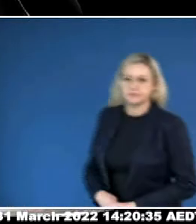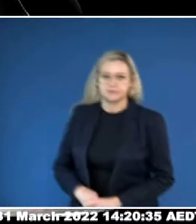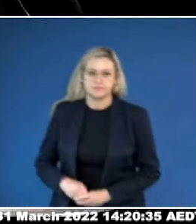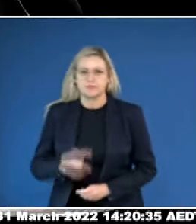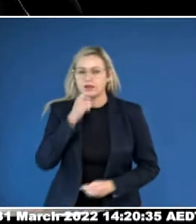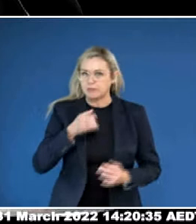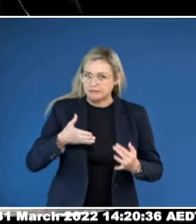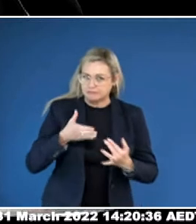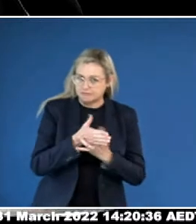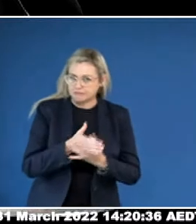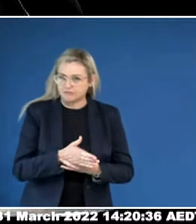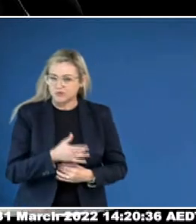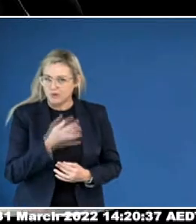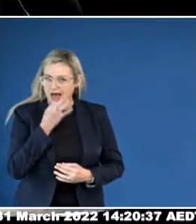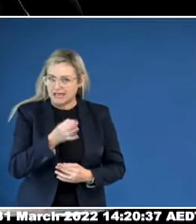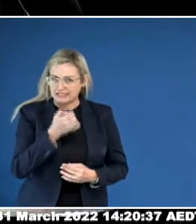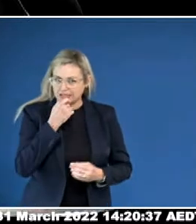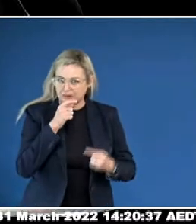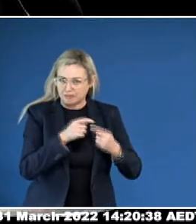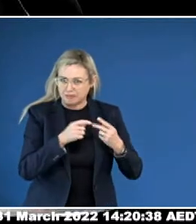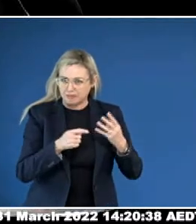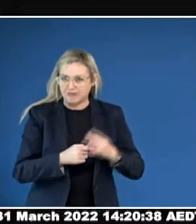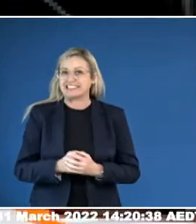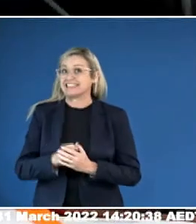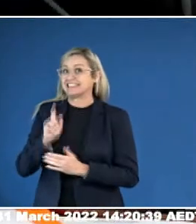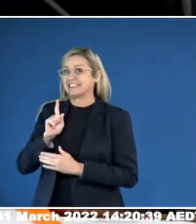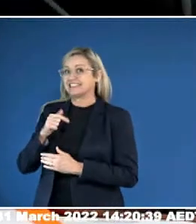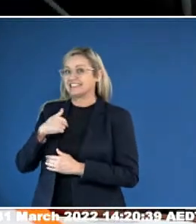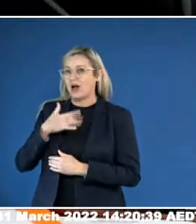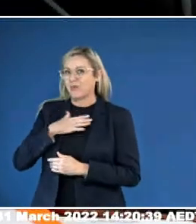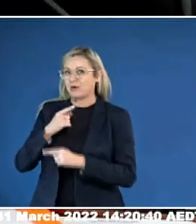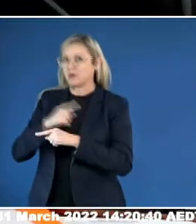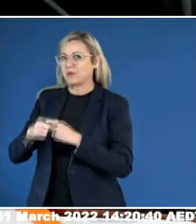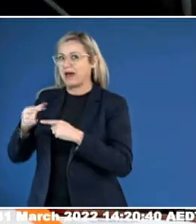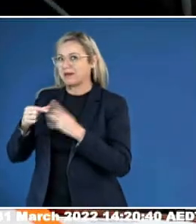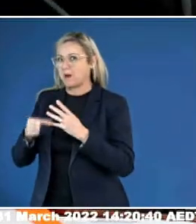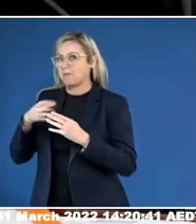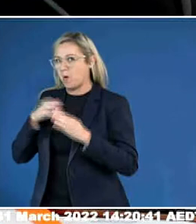So I'm going to skip through there. Because I was just about to say, we are going to speak about that more. Yes.